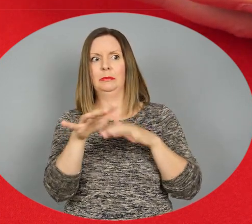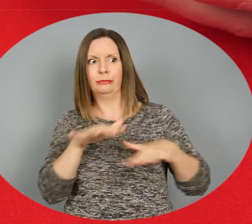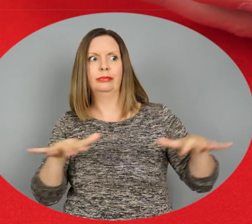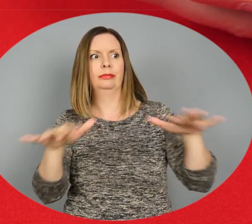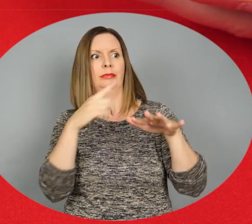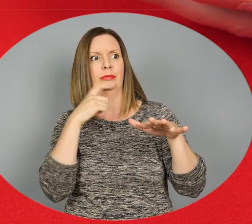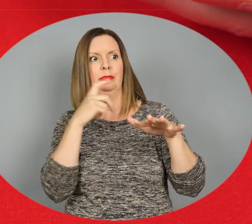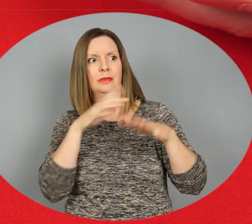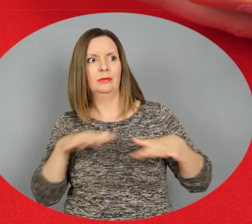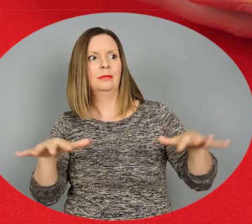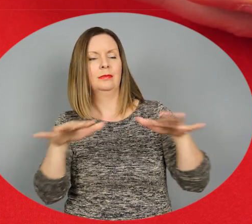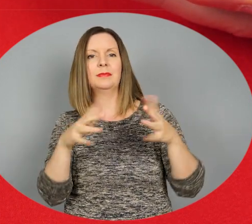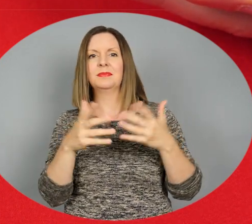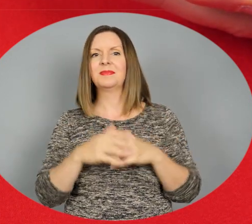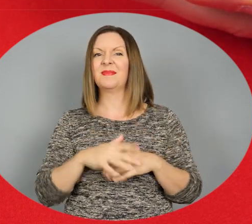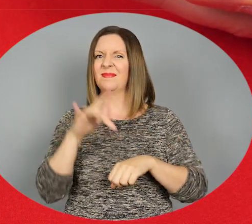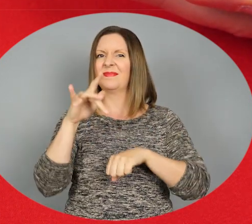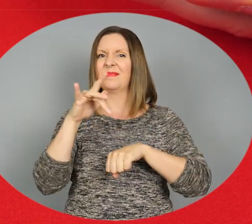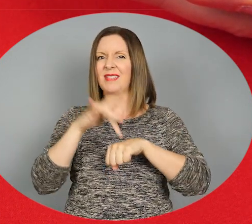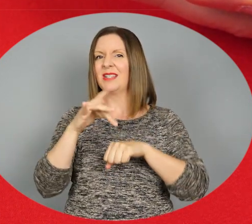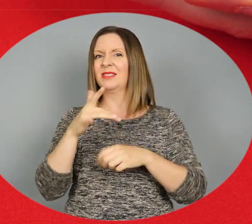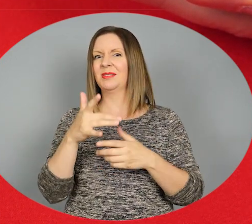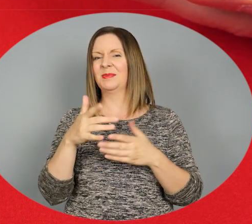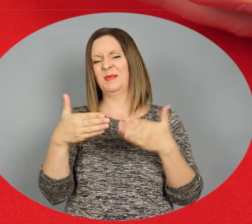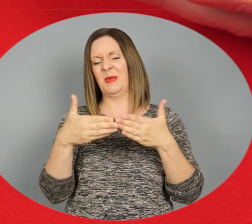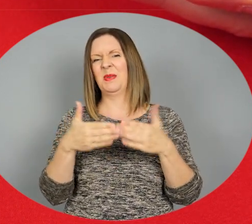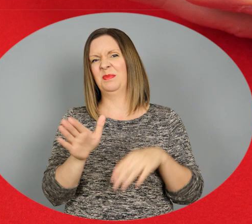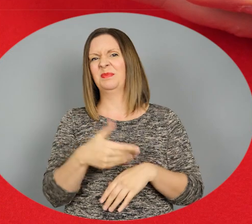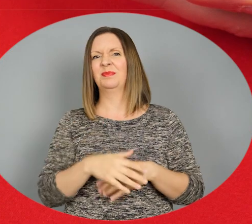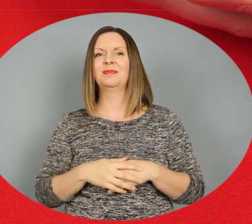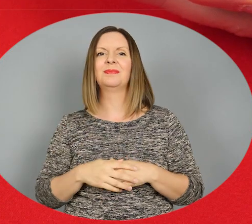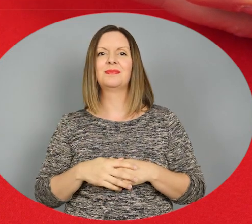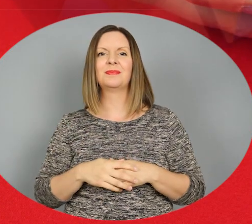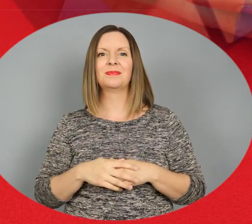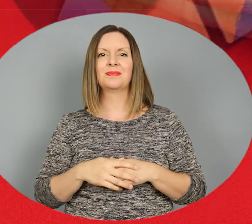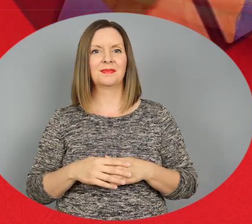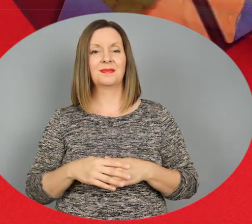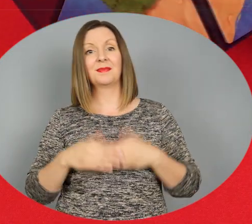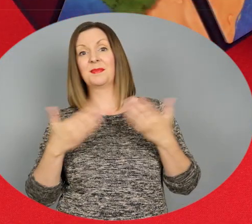this one because it’s not connected on a full side, only on a corner. Going back to